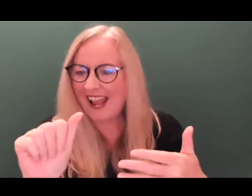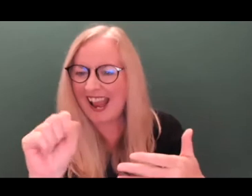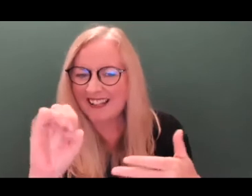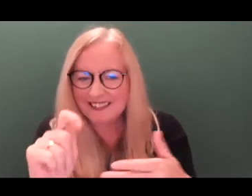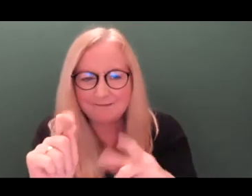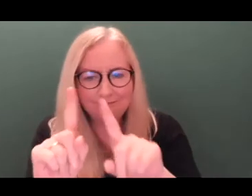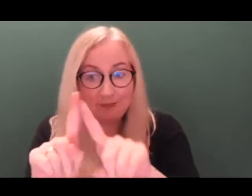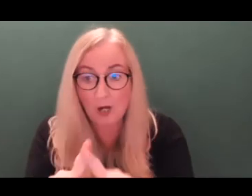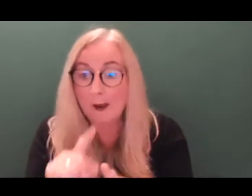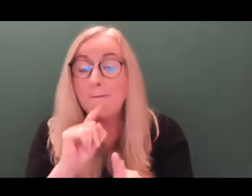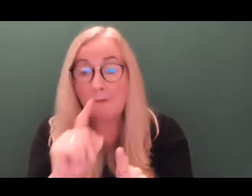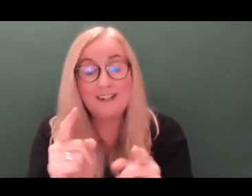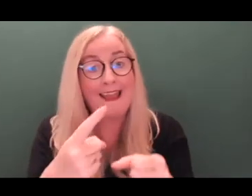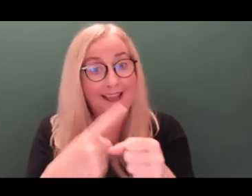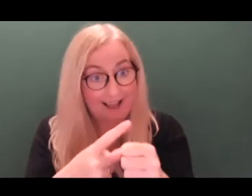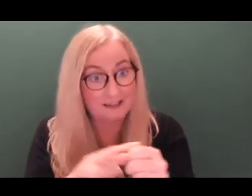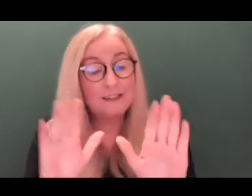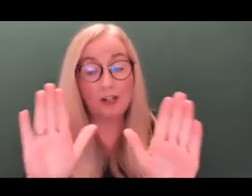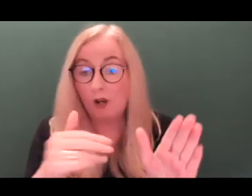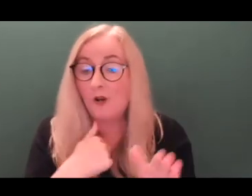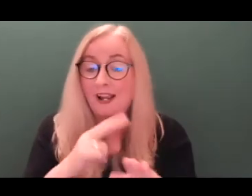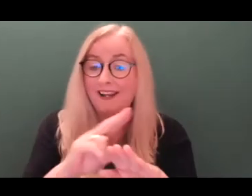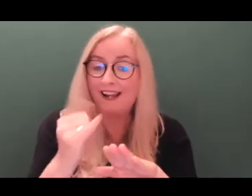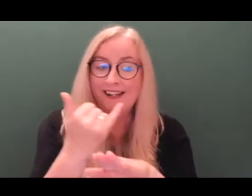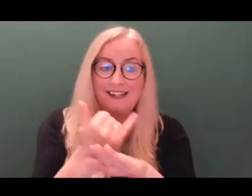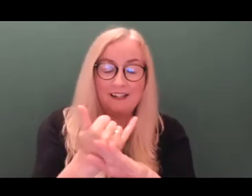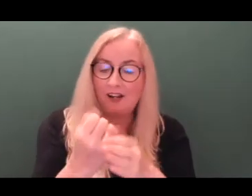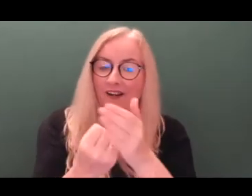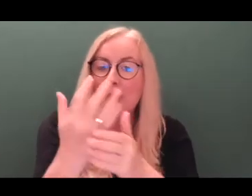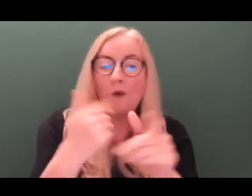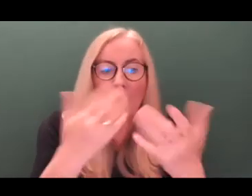we haven't again developed our data sharing legislation, which we are allowed to do,